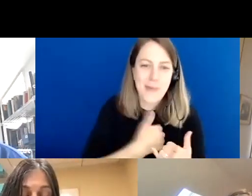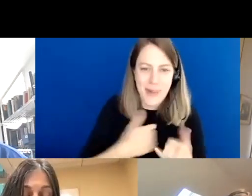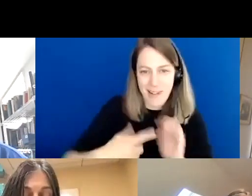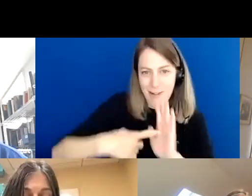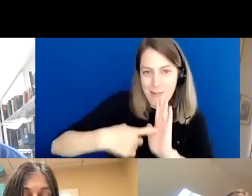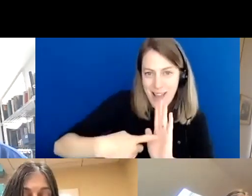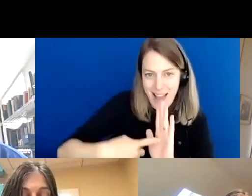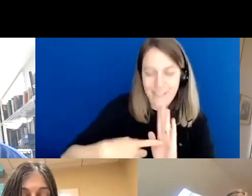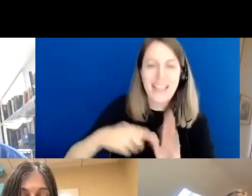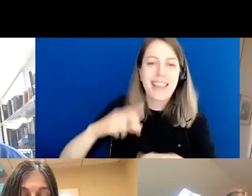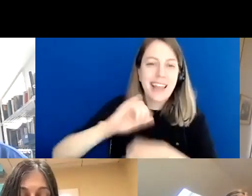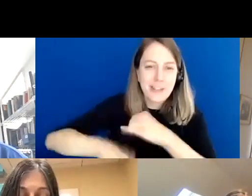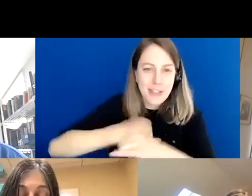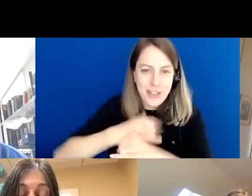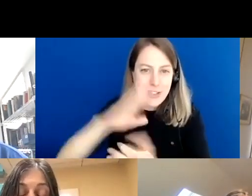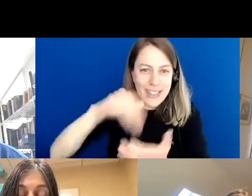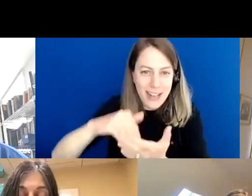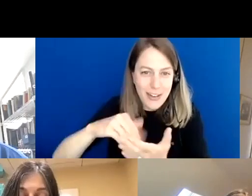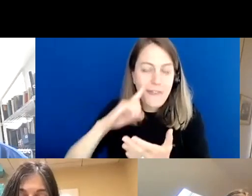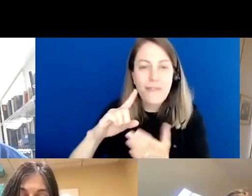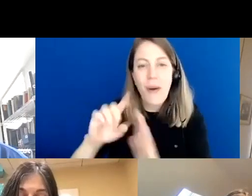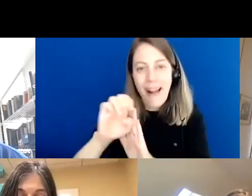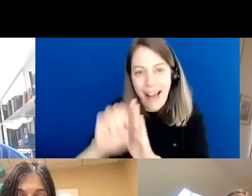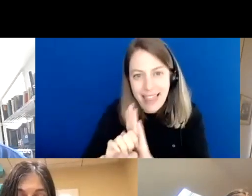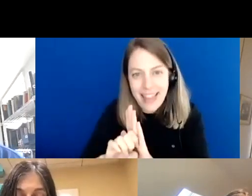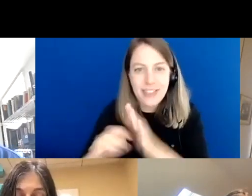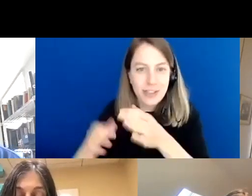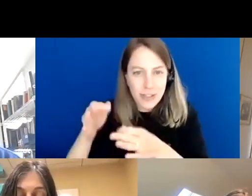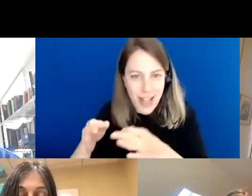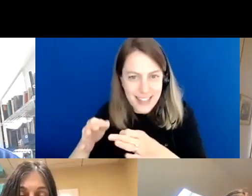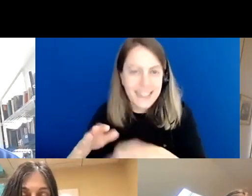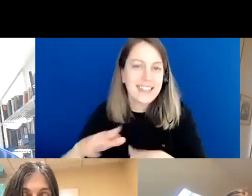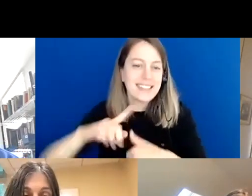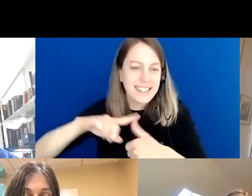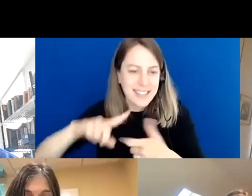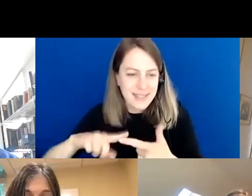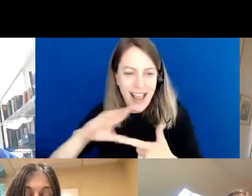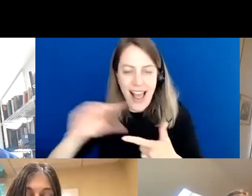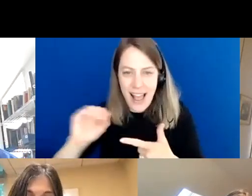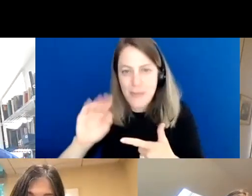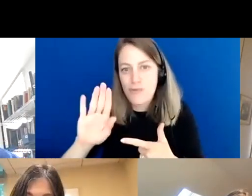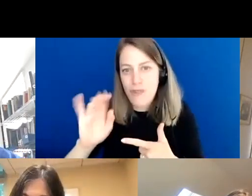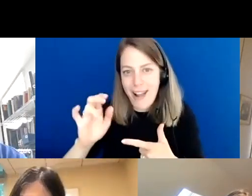Justice, and Public life, the Legal Studies Department and Brandeis University Press, welcome.